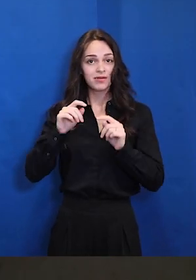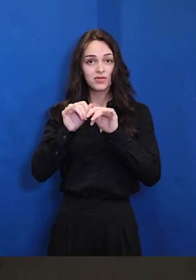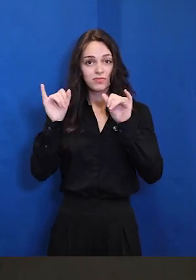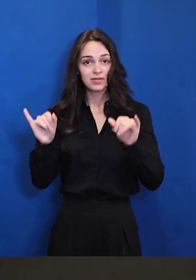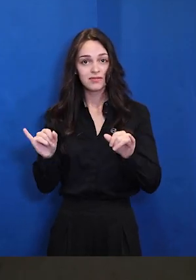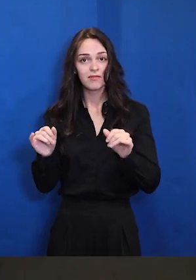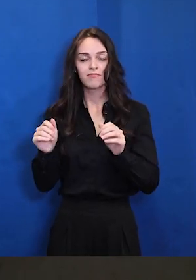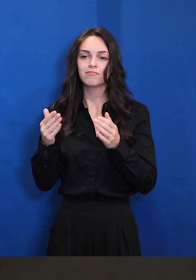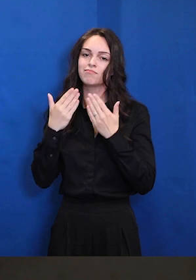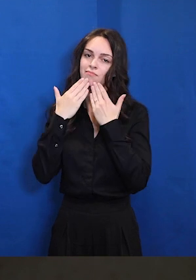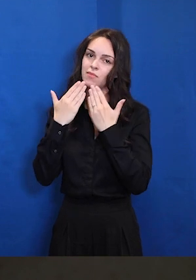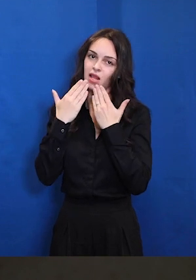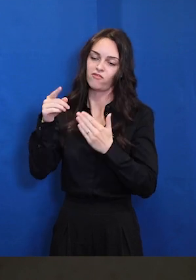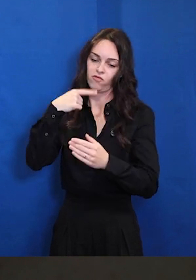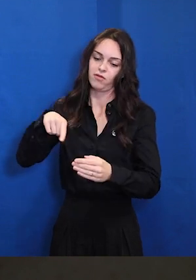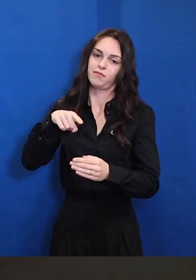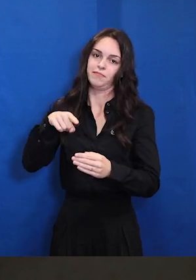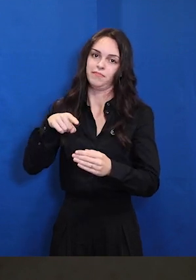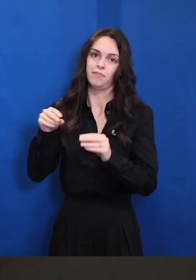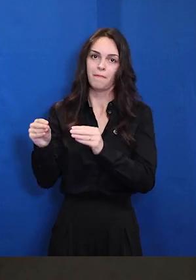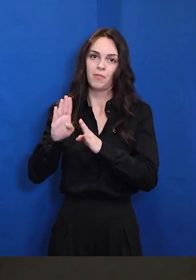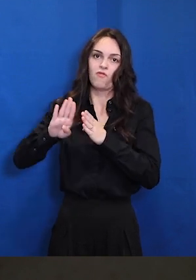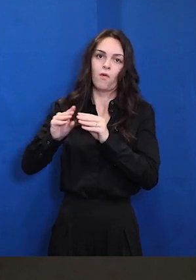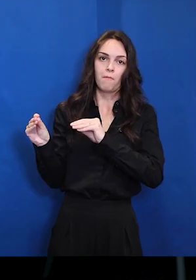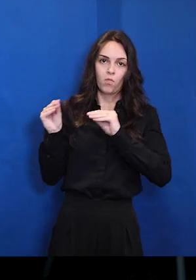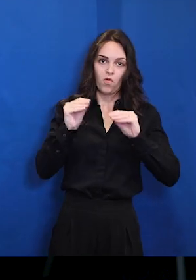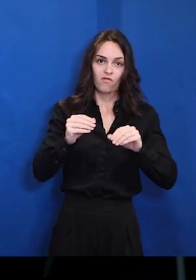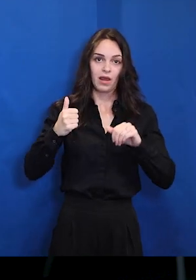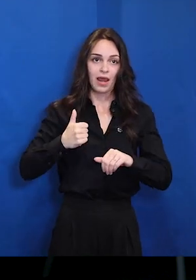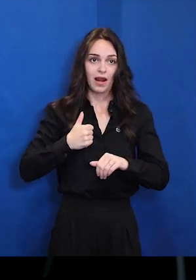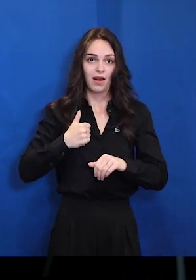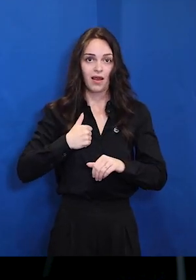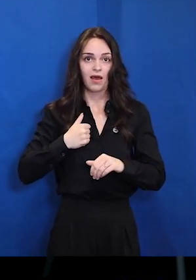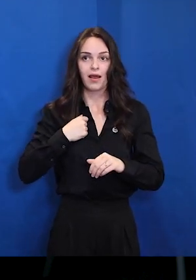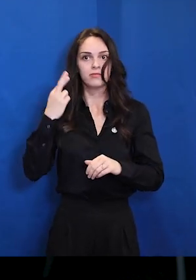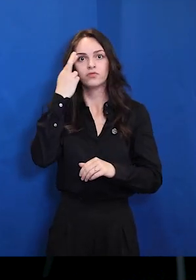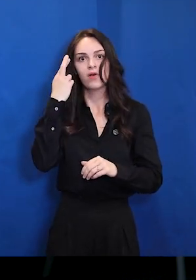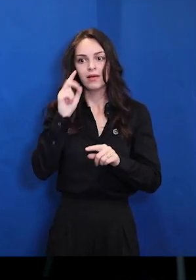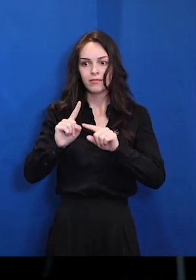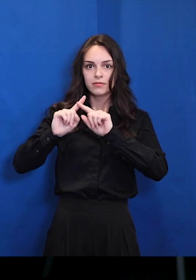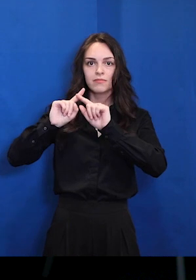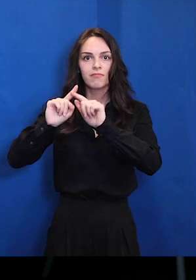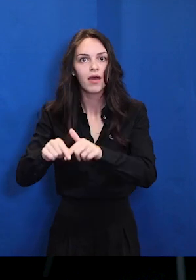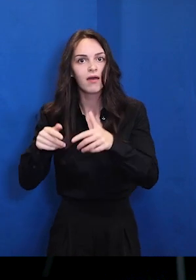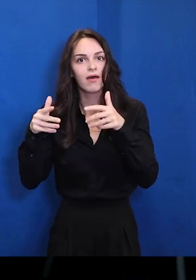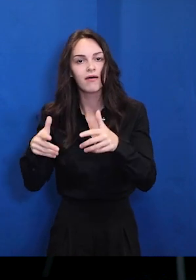for the small support system I had before moving to Canada. Little did I know, how much I'd need to lean on them.